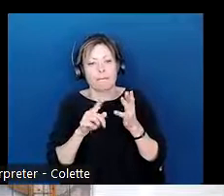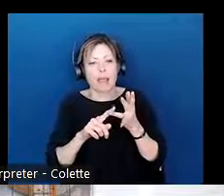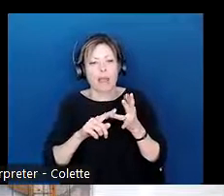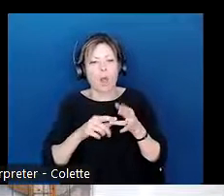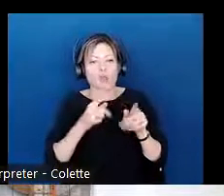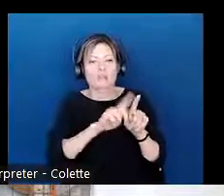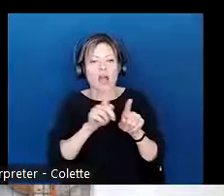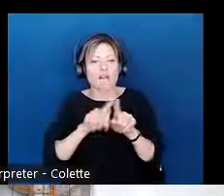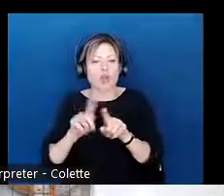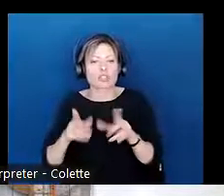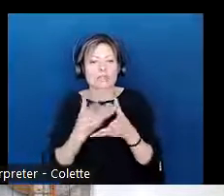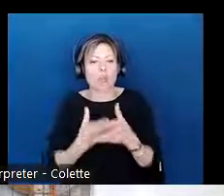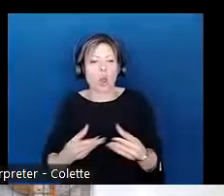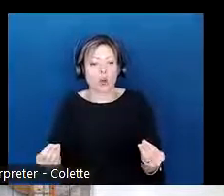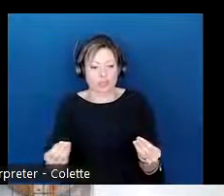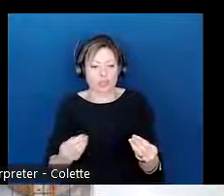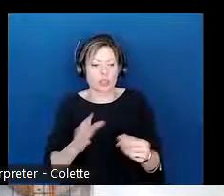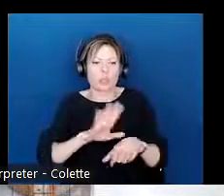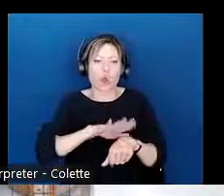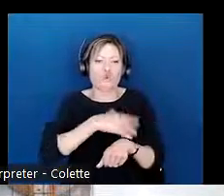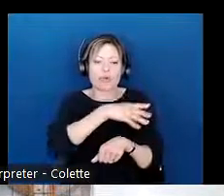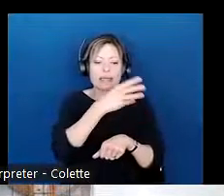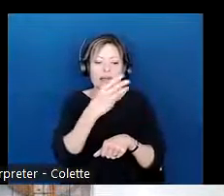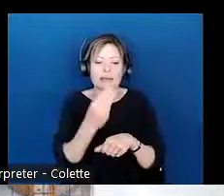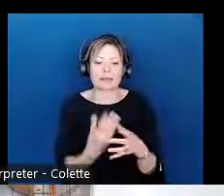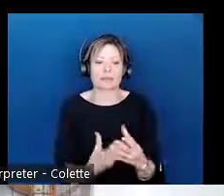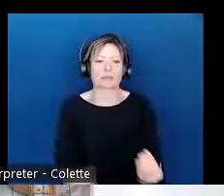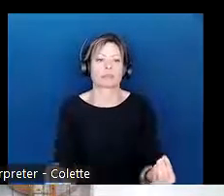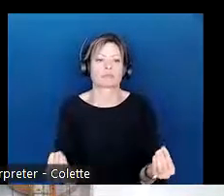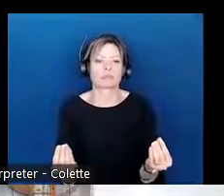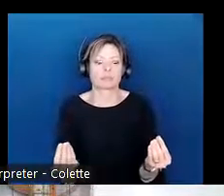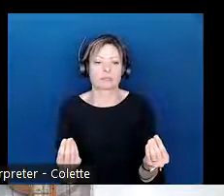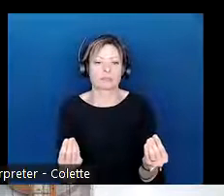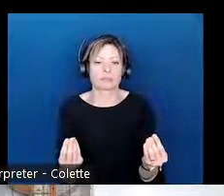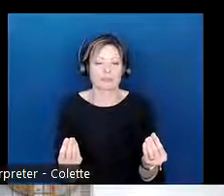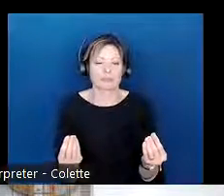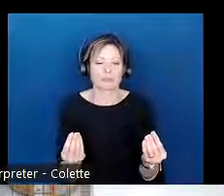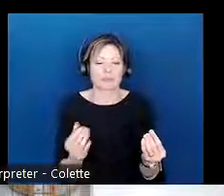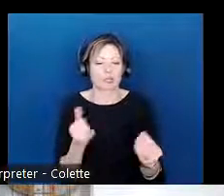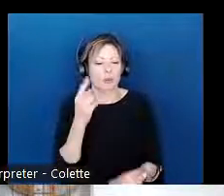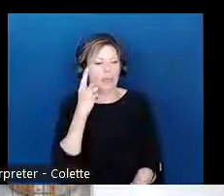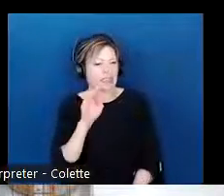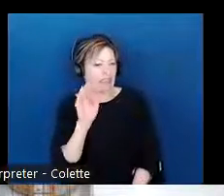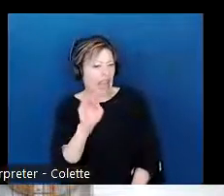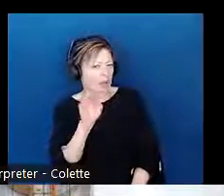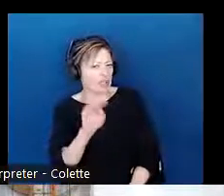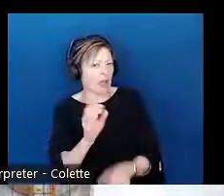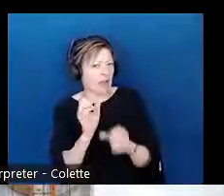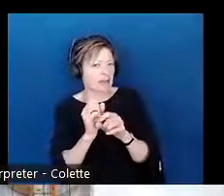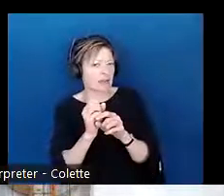transparent um and again you'd think putting glass out in the landscape is that dangerous